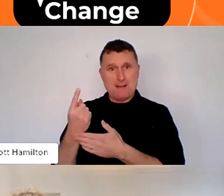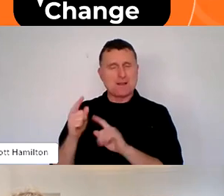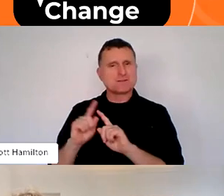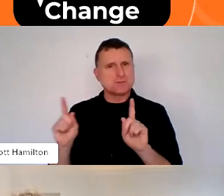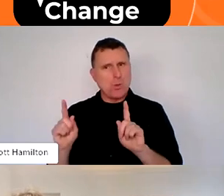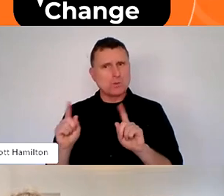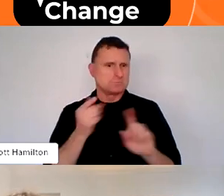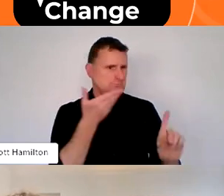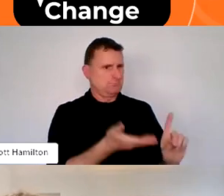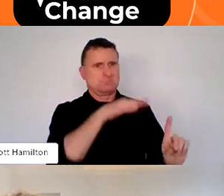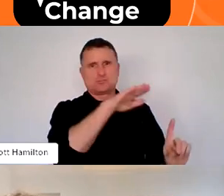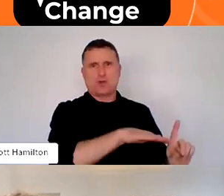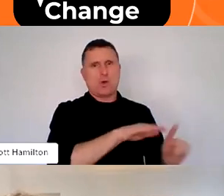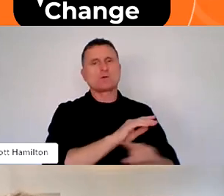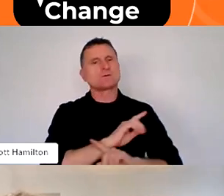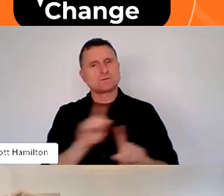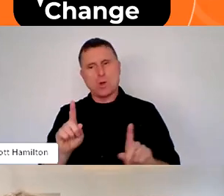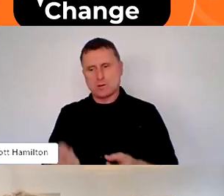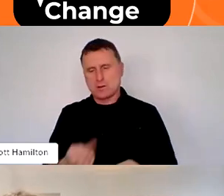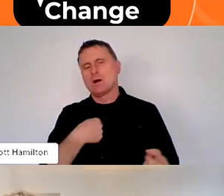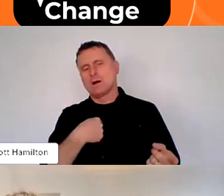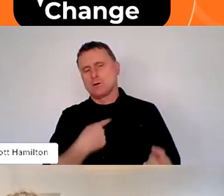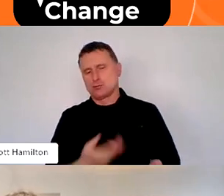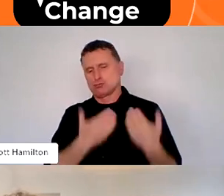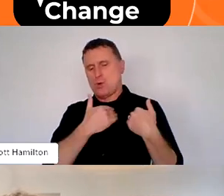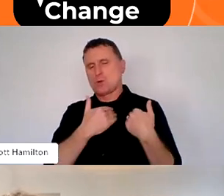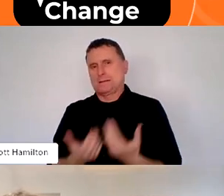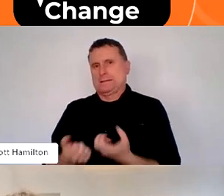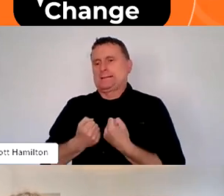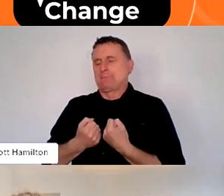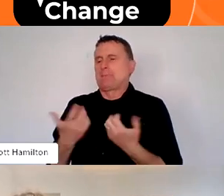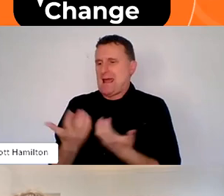my thinking and in my actions. This then becomes a dilemma and